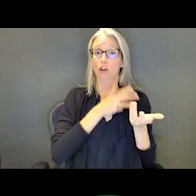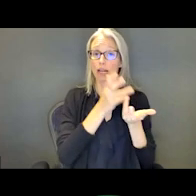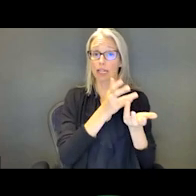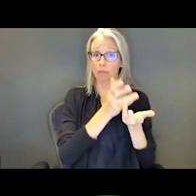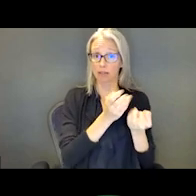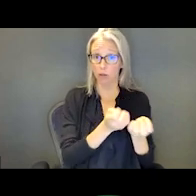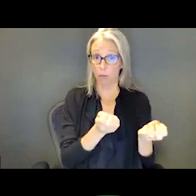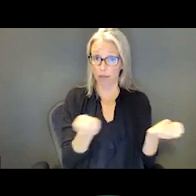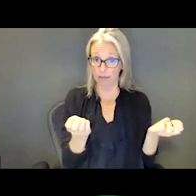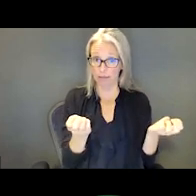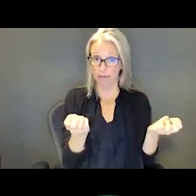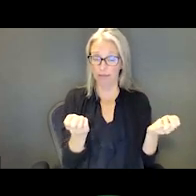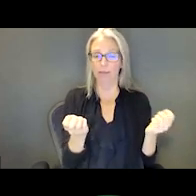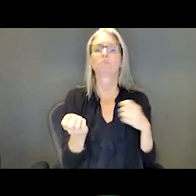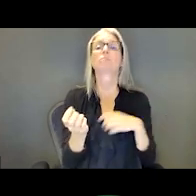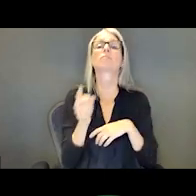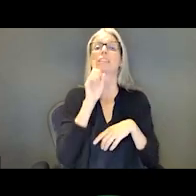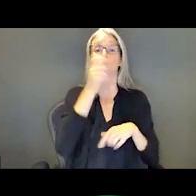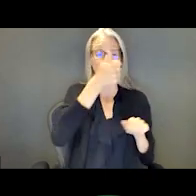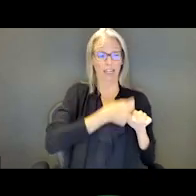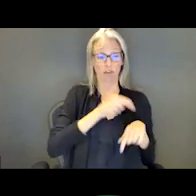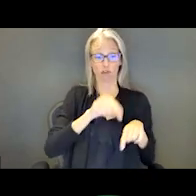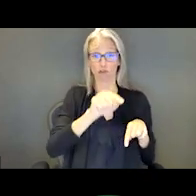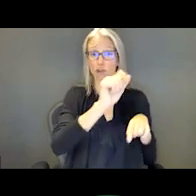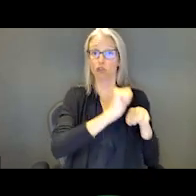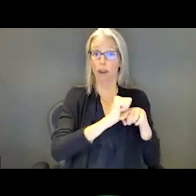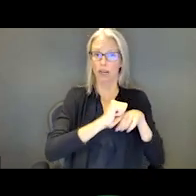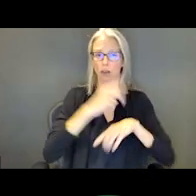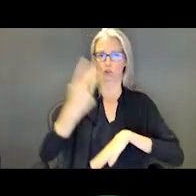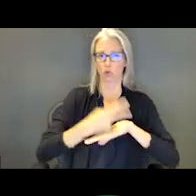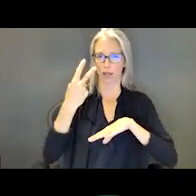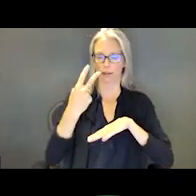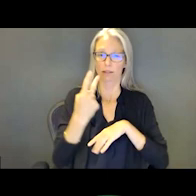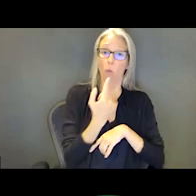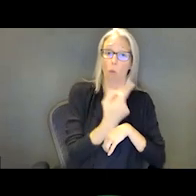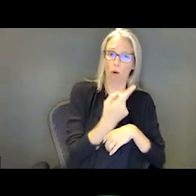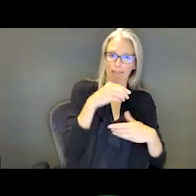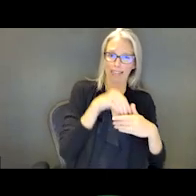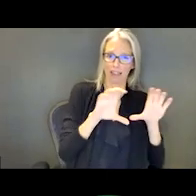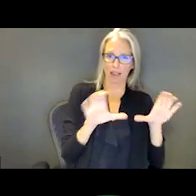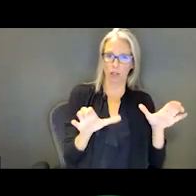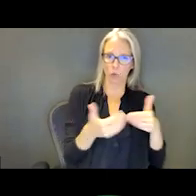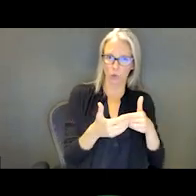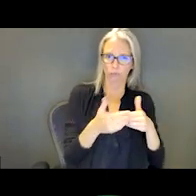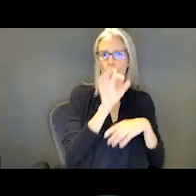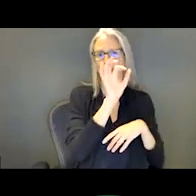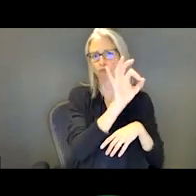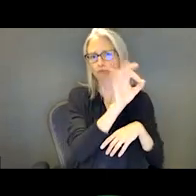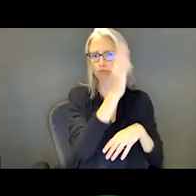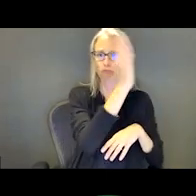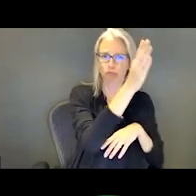And, there were. There are a number of kind of simulators, we had goggles.